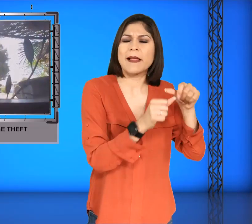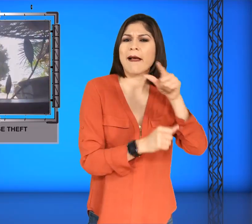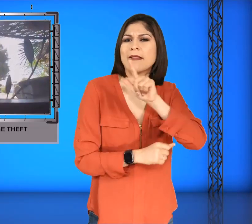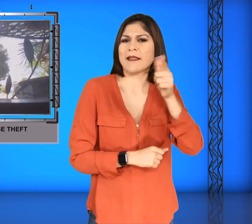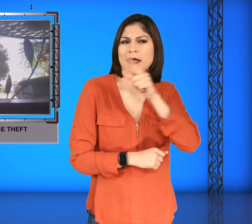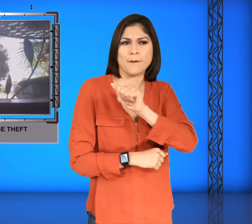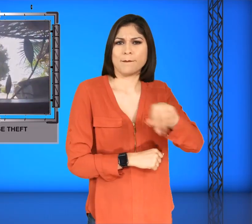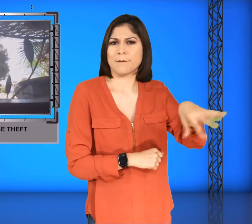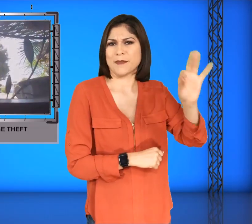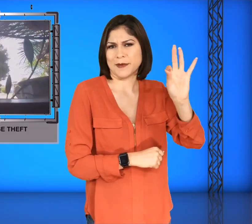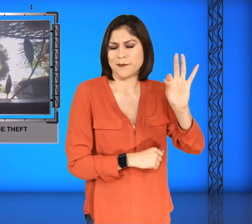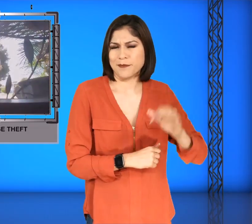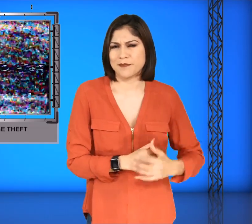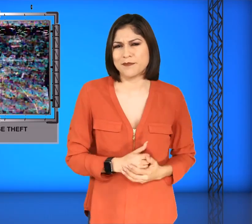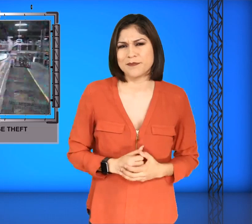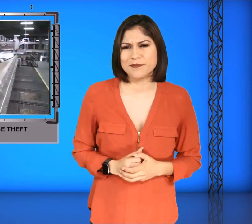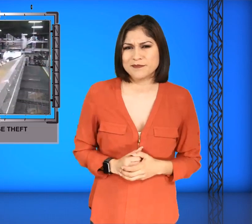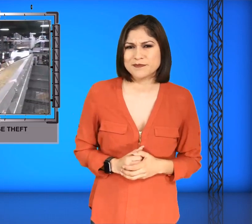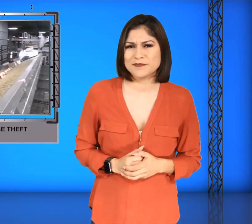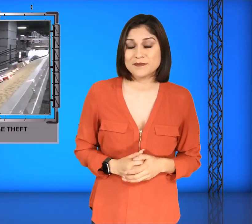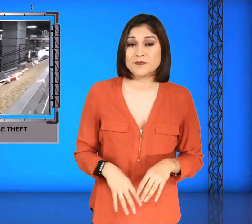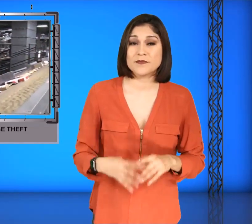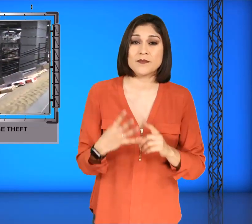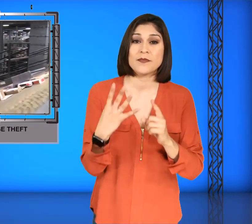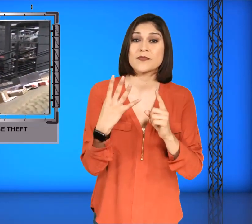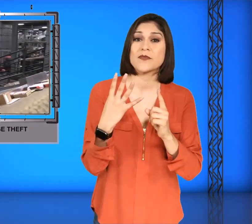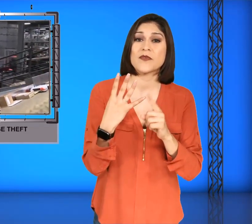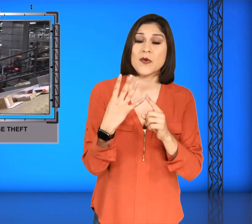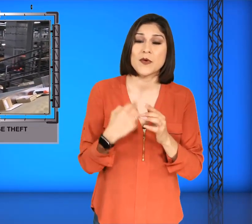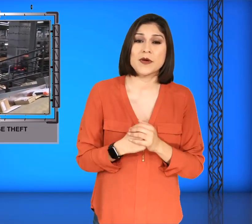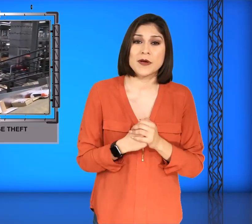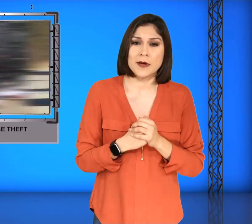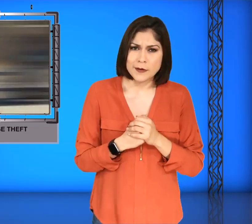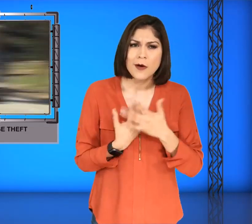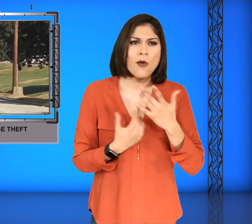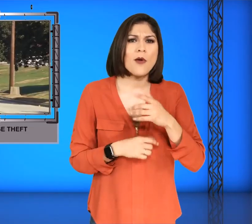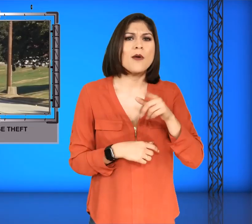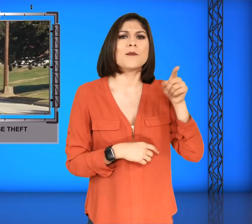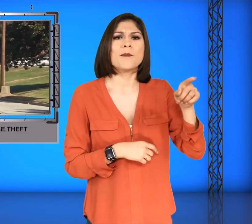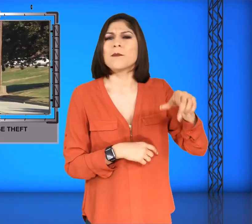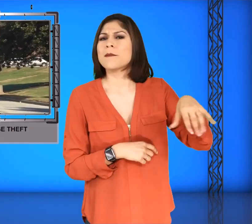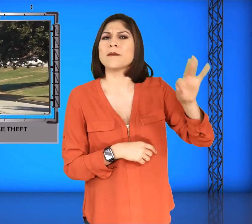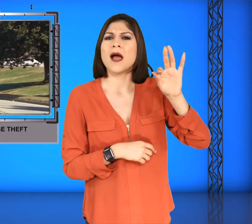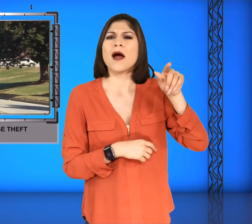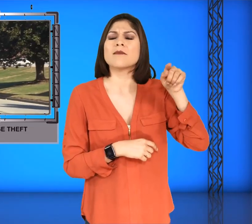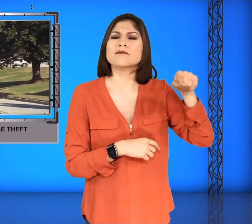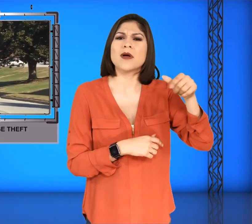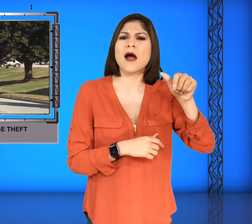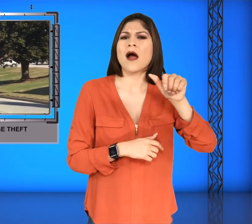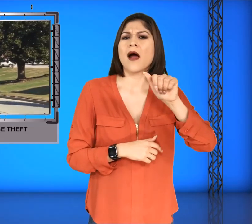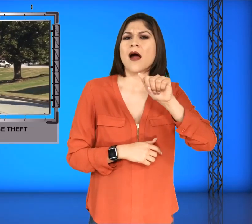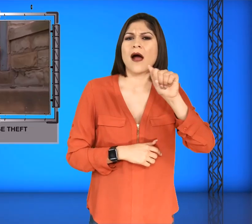facility so they don't get left on your stoop. Number four, pick it up instead.